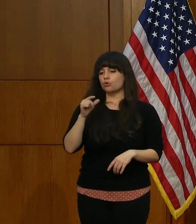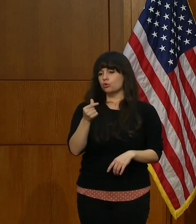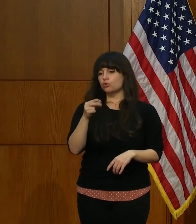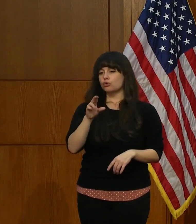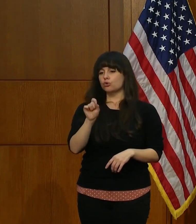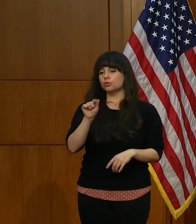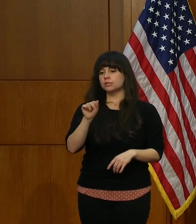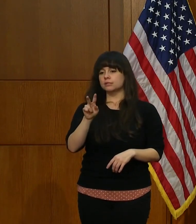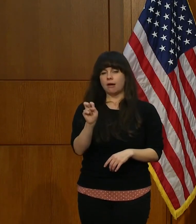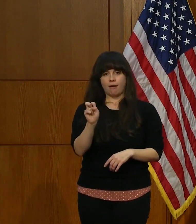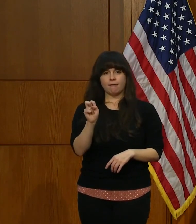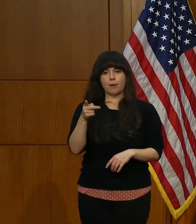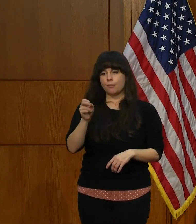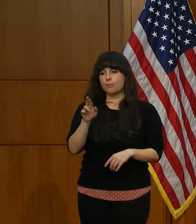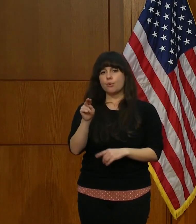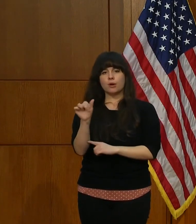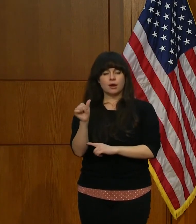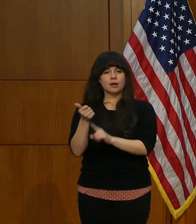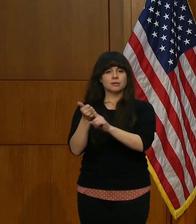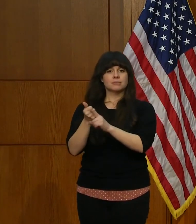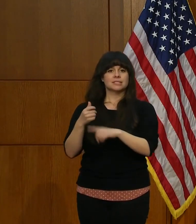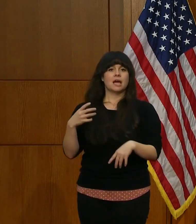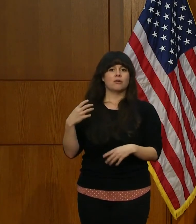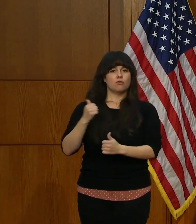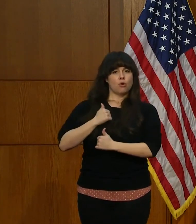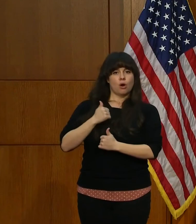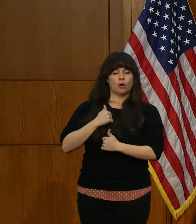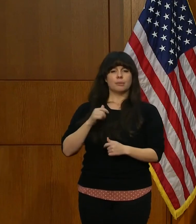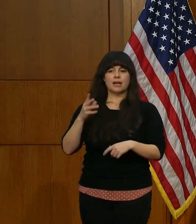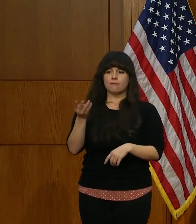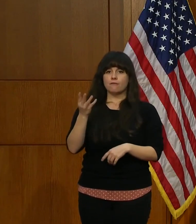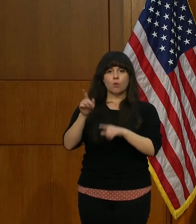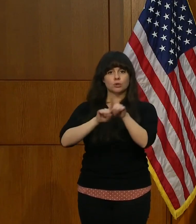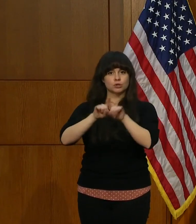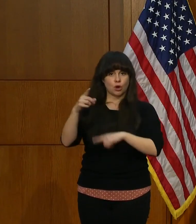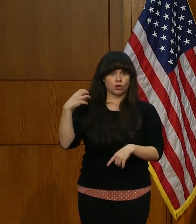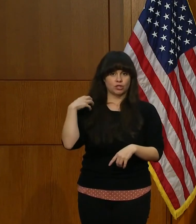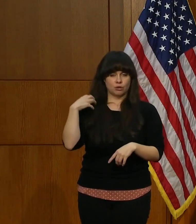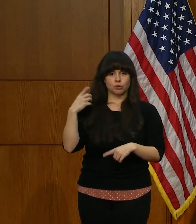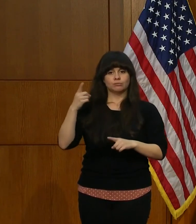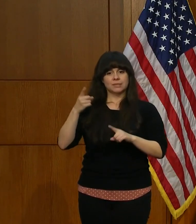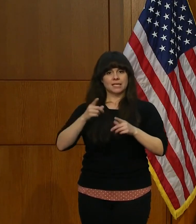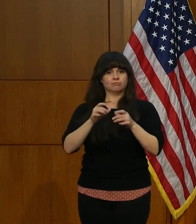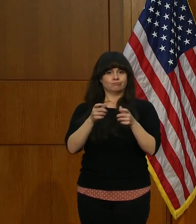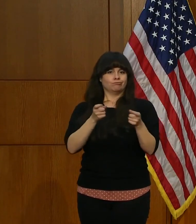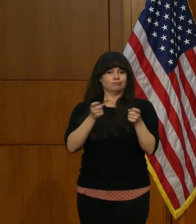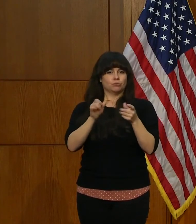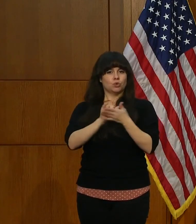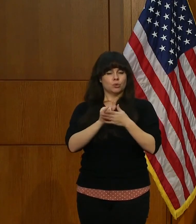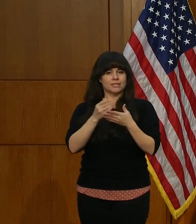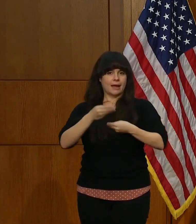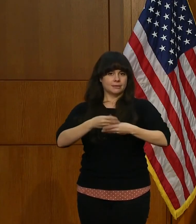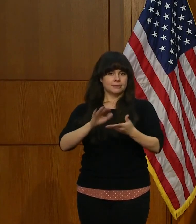TO GENERAL GUSTAV PURNA FOR ANSWERS. HE IS THE ARMY FOUR STAR GENERAL WHO LEADS THE